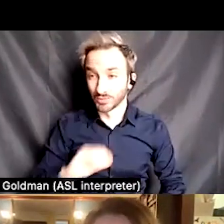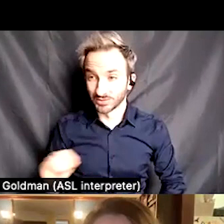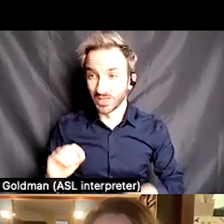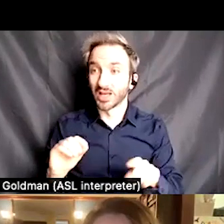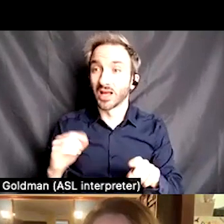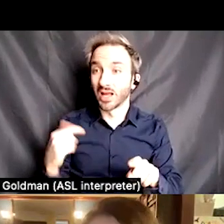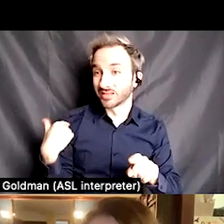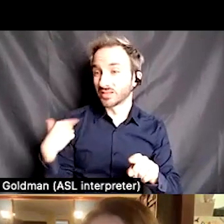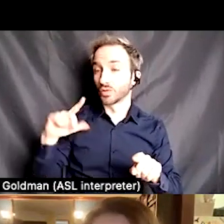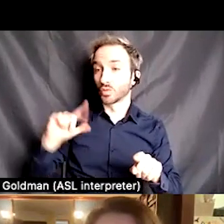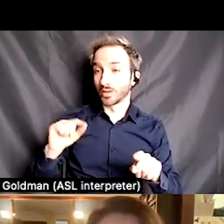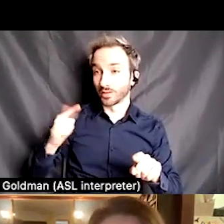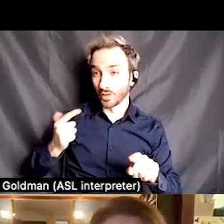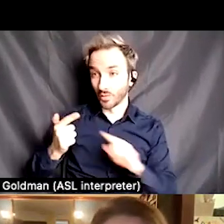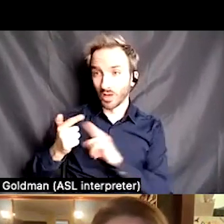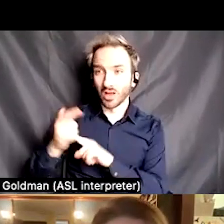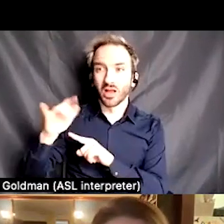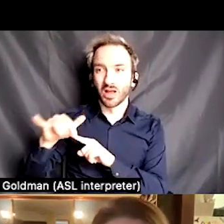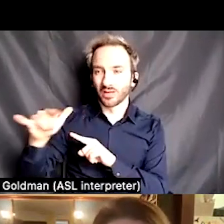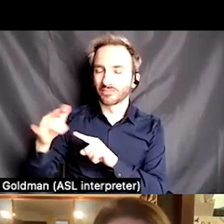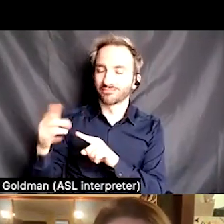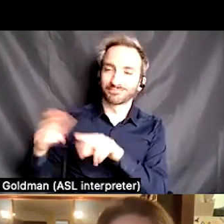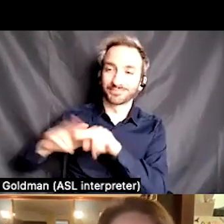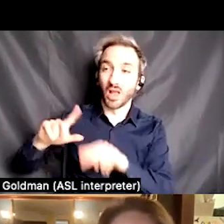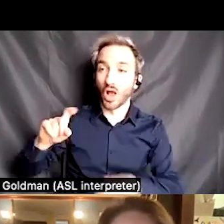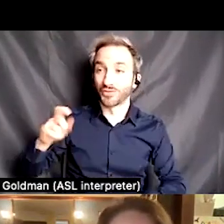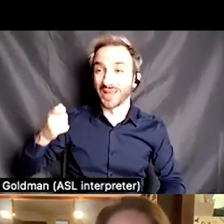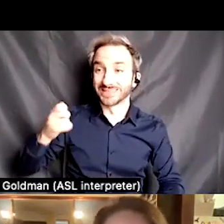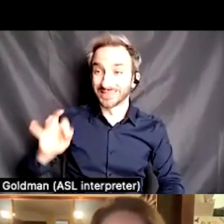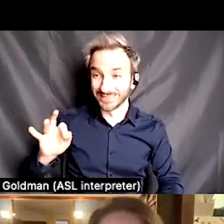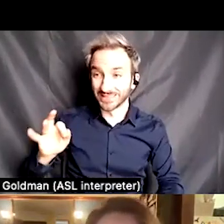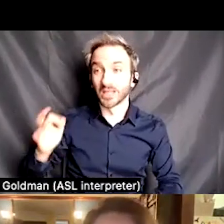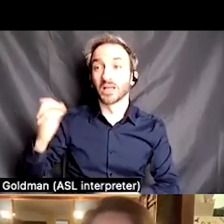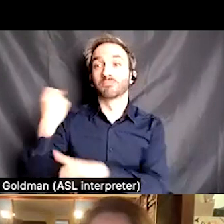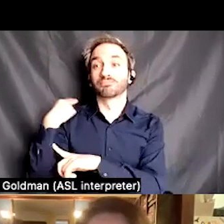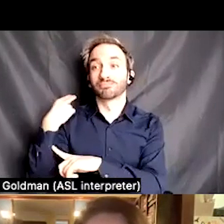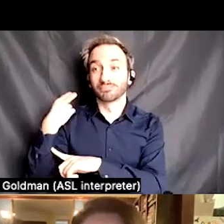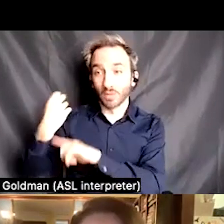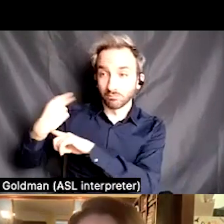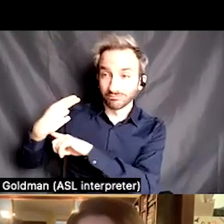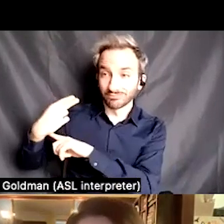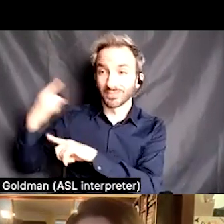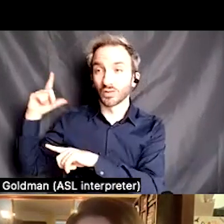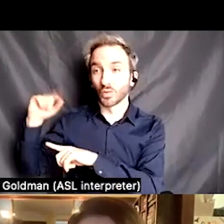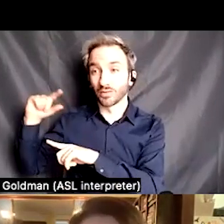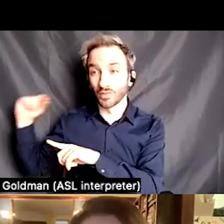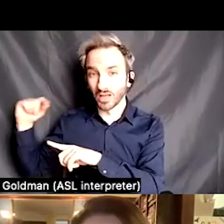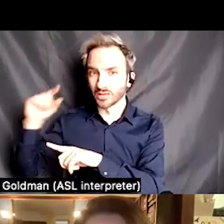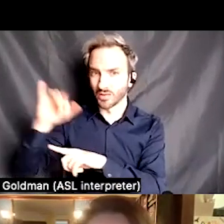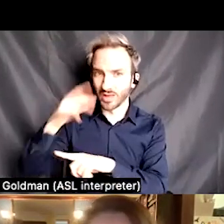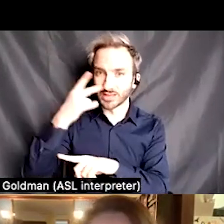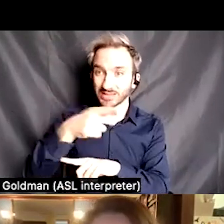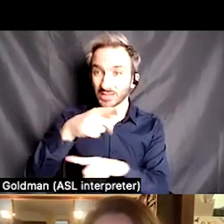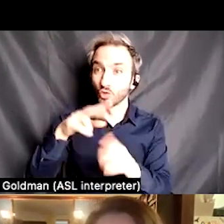up 119% over 2020. So, this is somewhere to watch as readers in those YA categories look towards